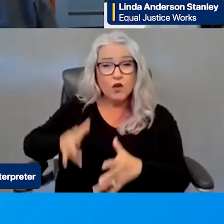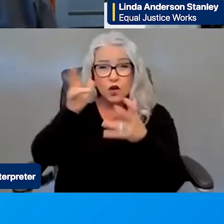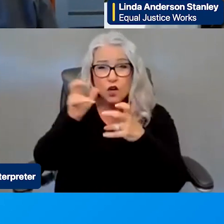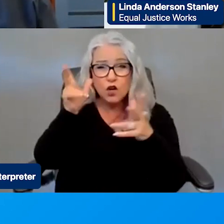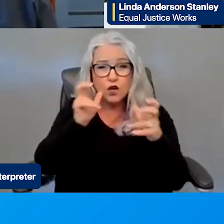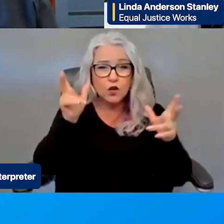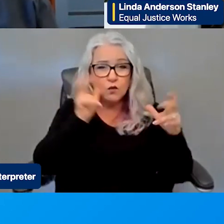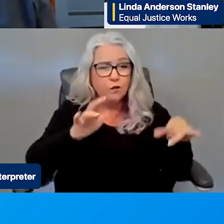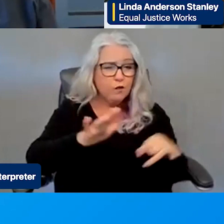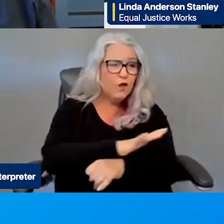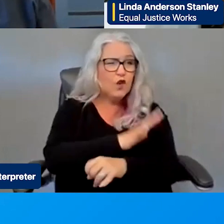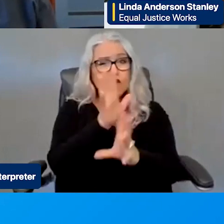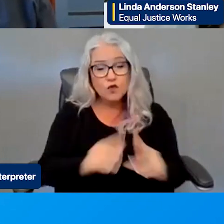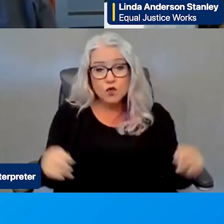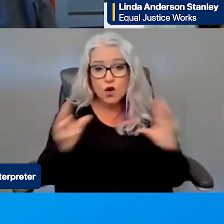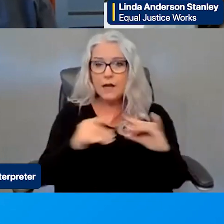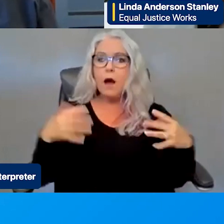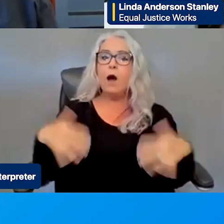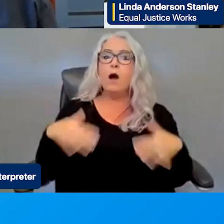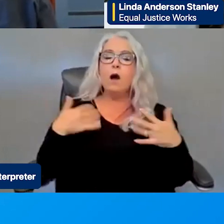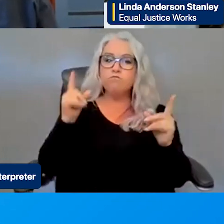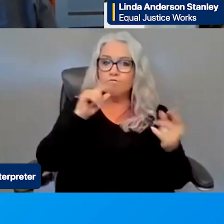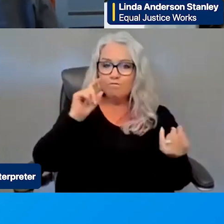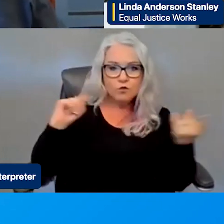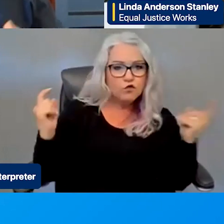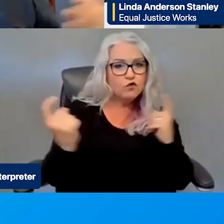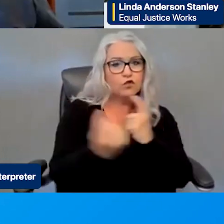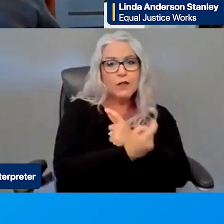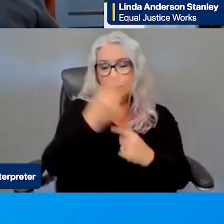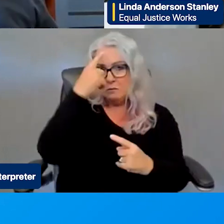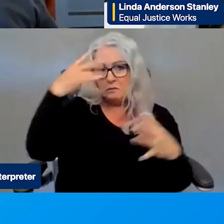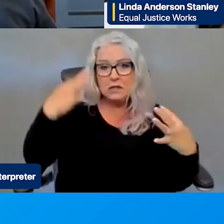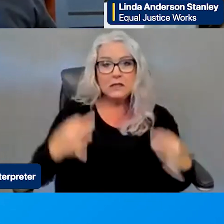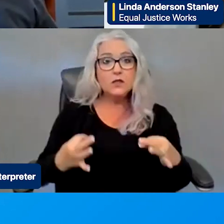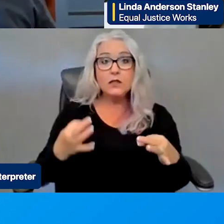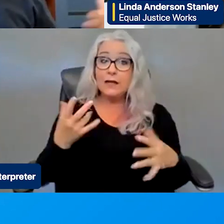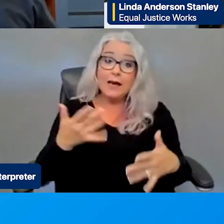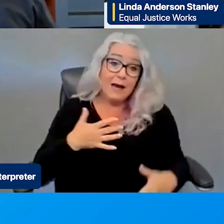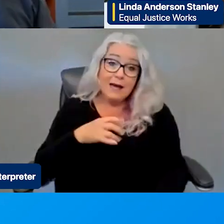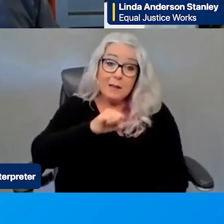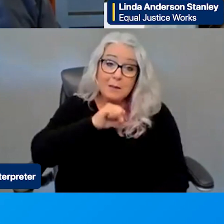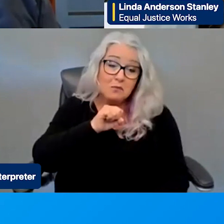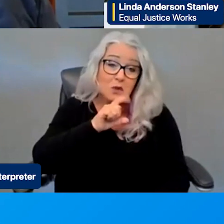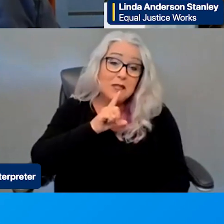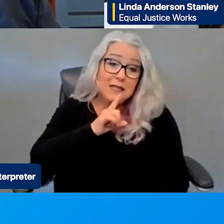So I think that's really important. And I love the creativity of using the media in different ways that we can now in order to